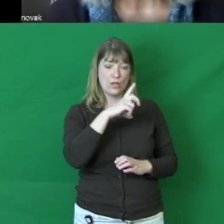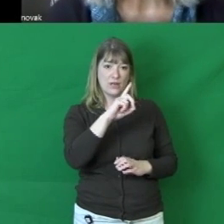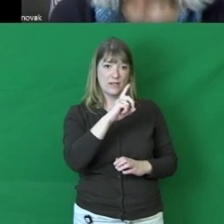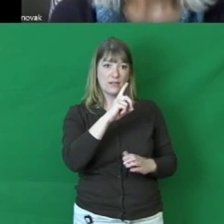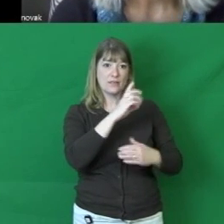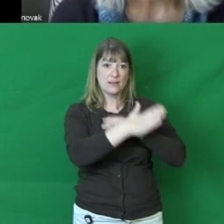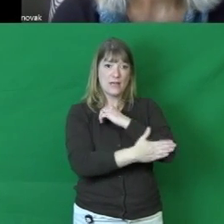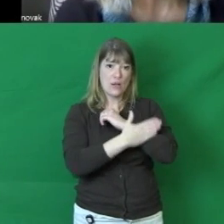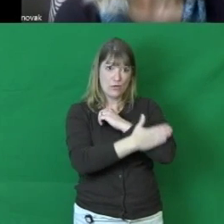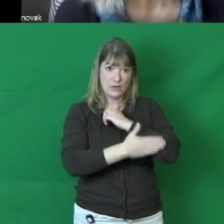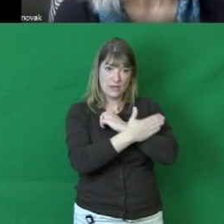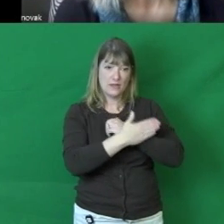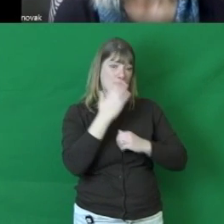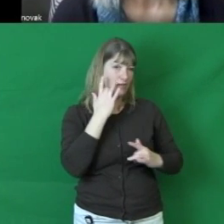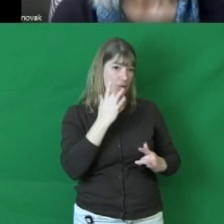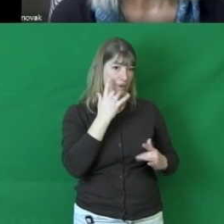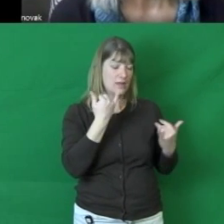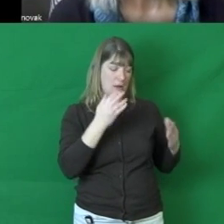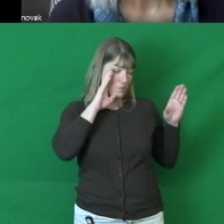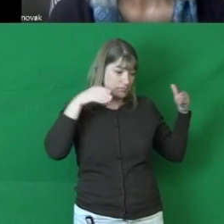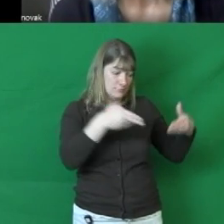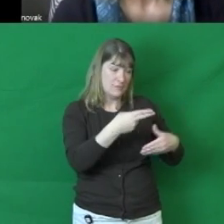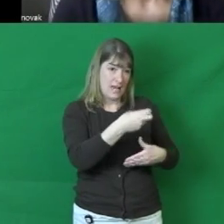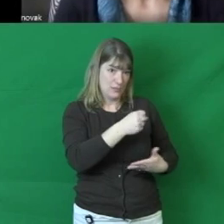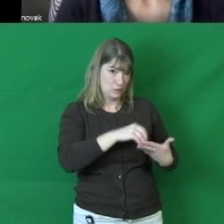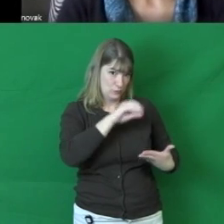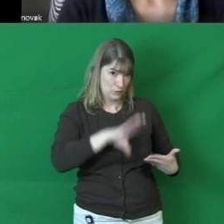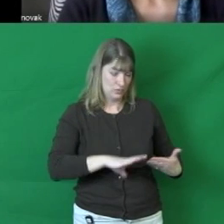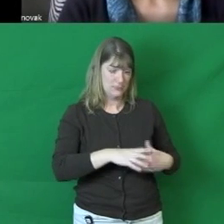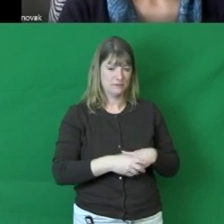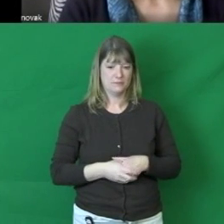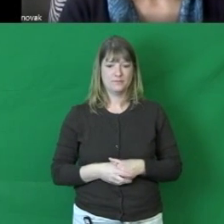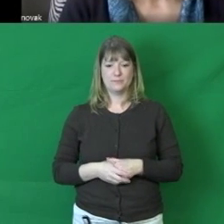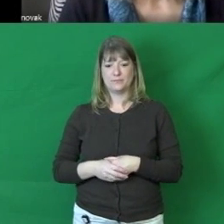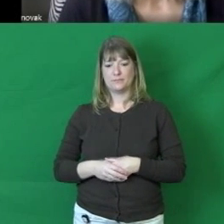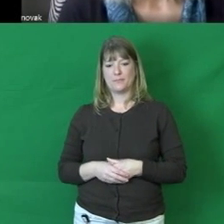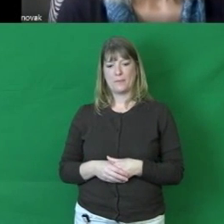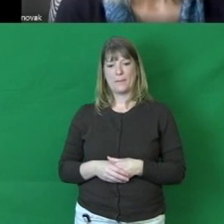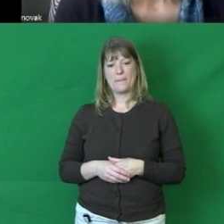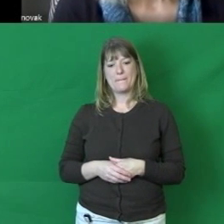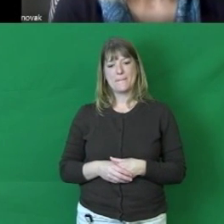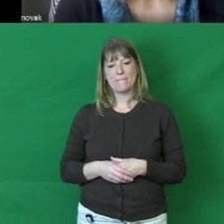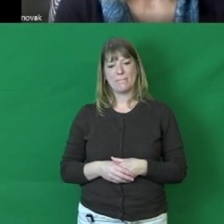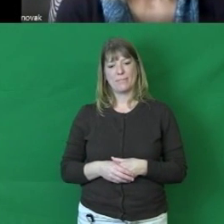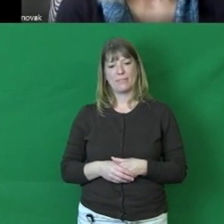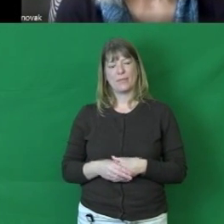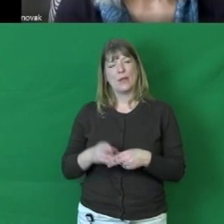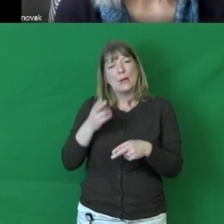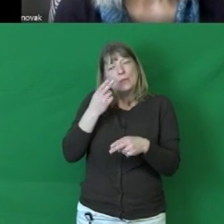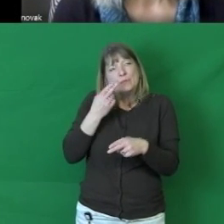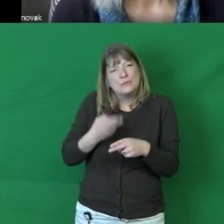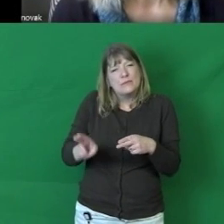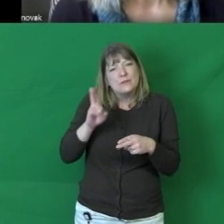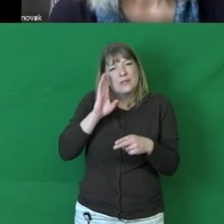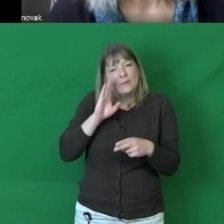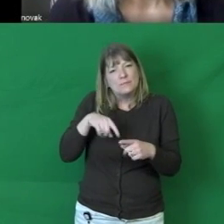and now my focus is high school students. I would like to briefly share with you